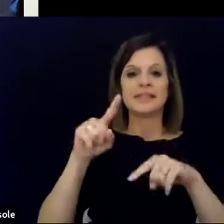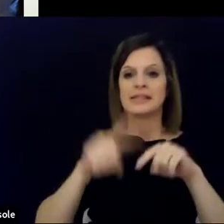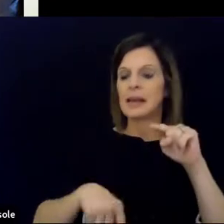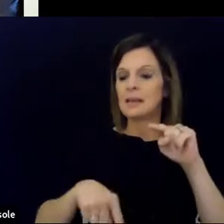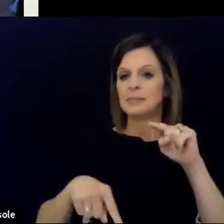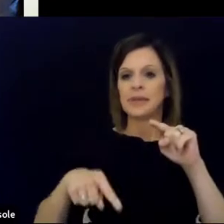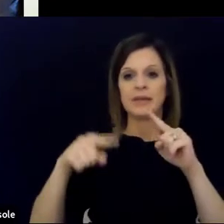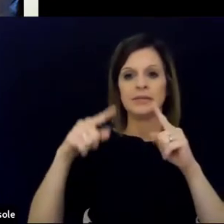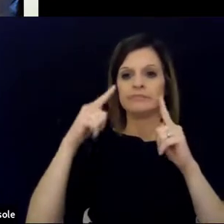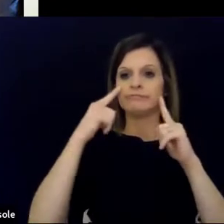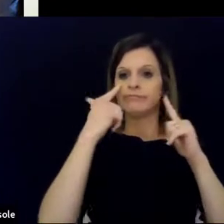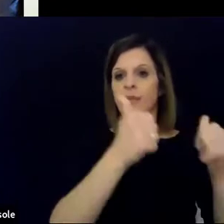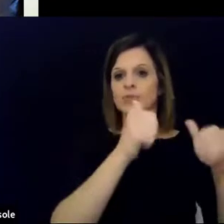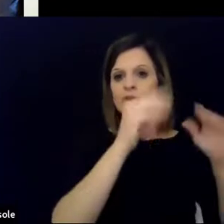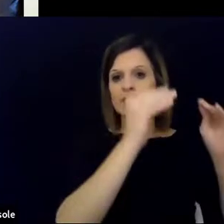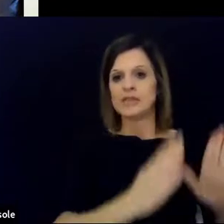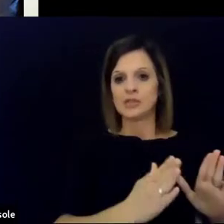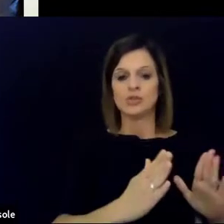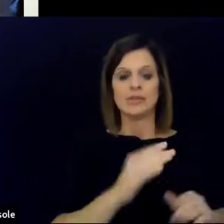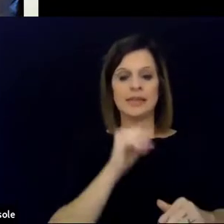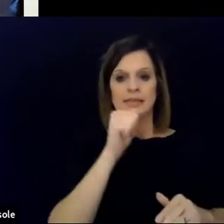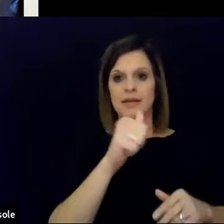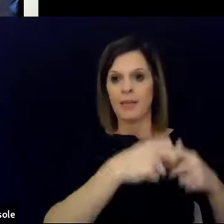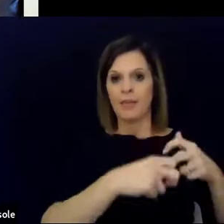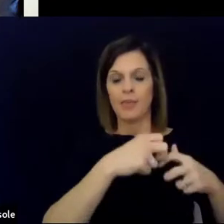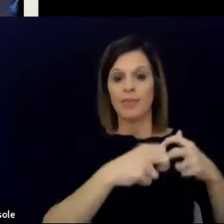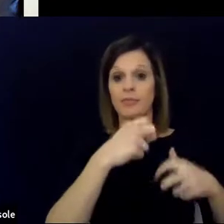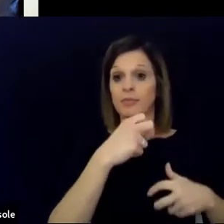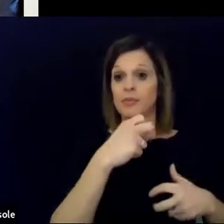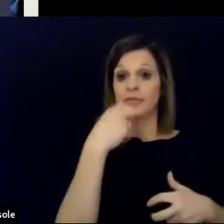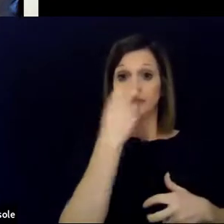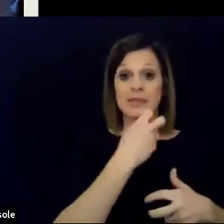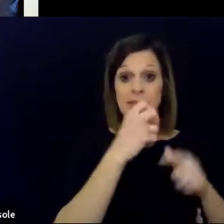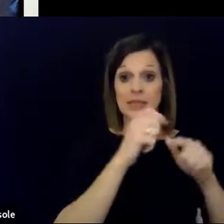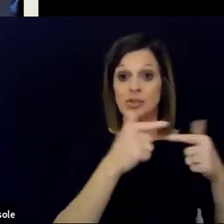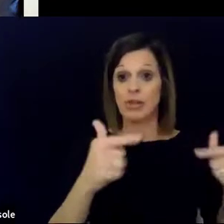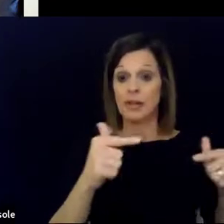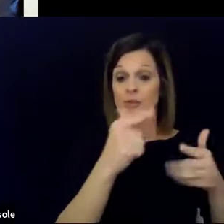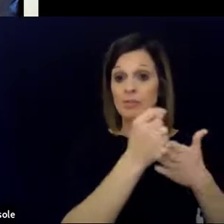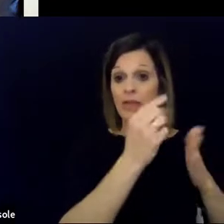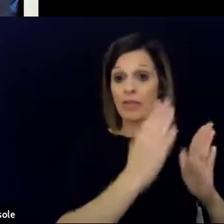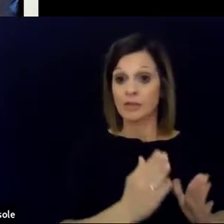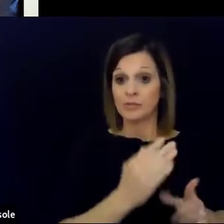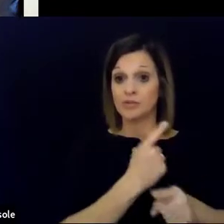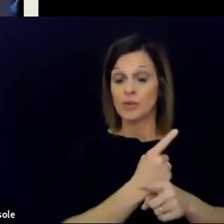of the speech language pathologist, right, nor of the parents. One of the first things we have to recognize is